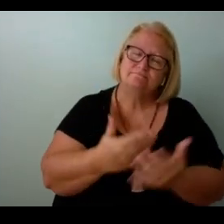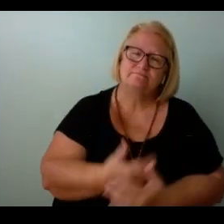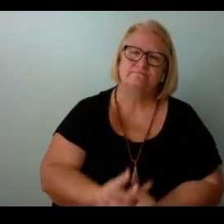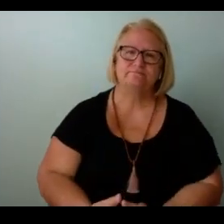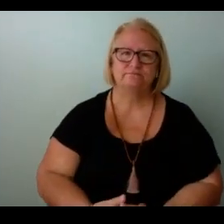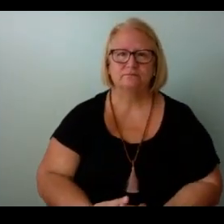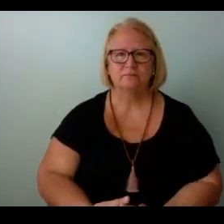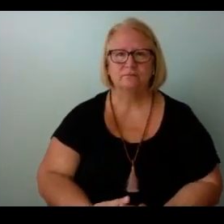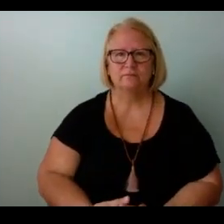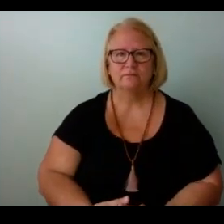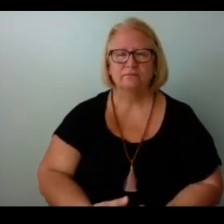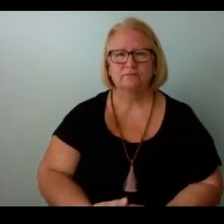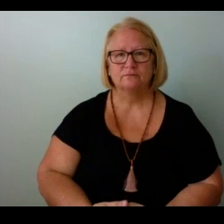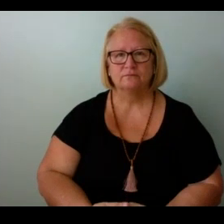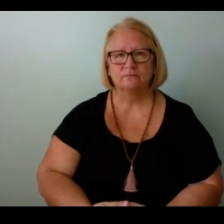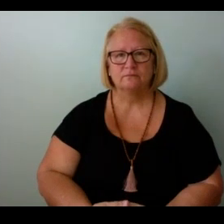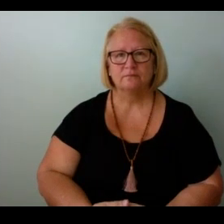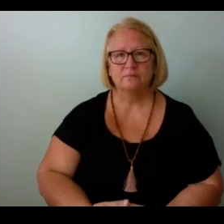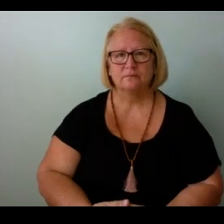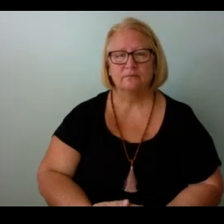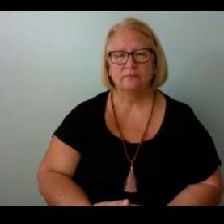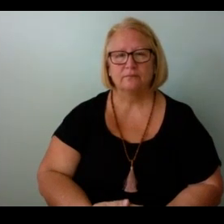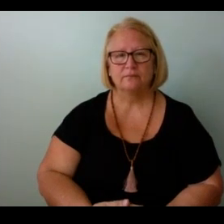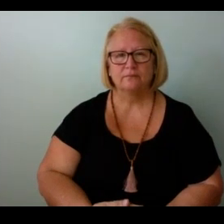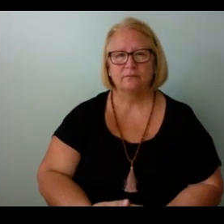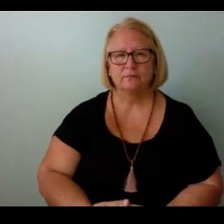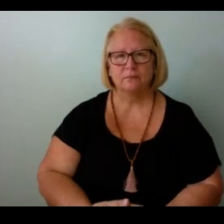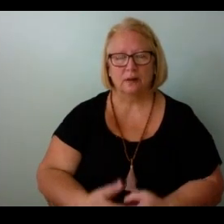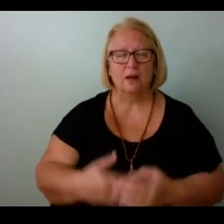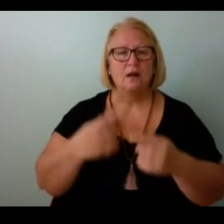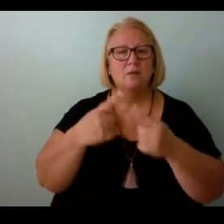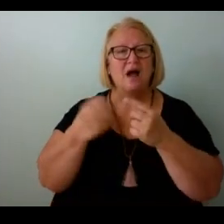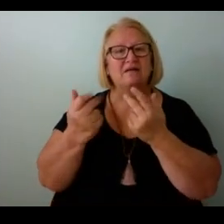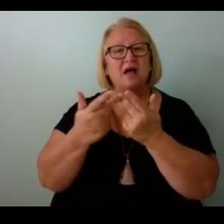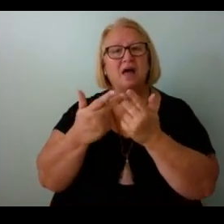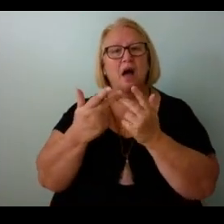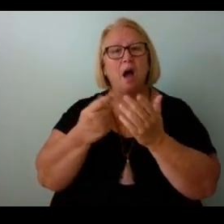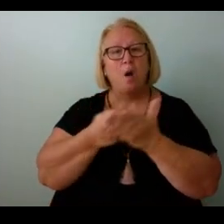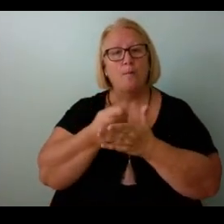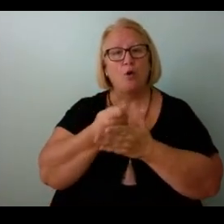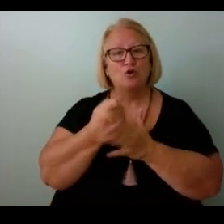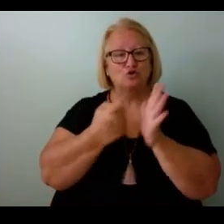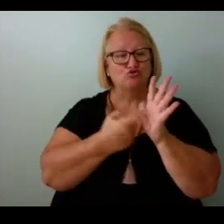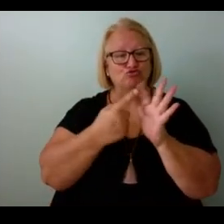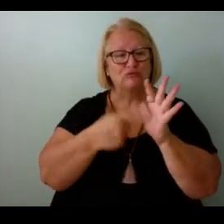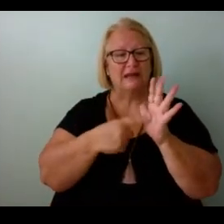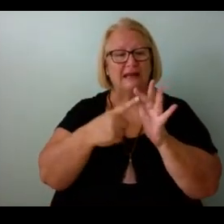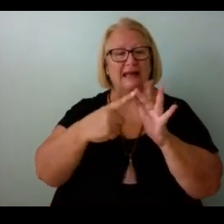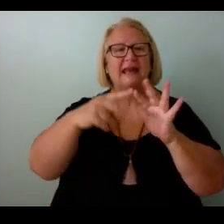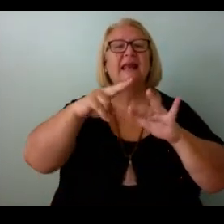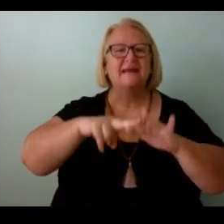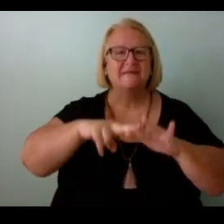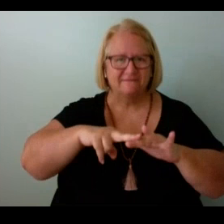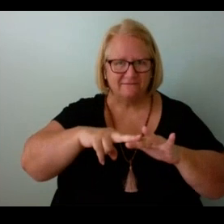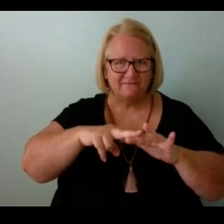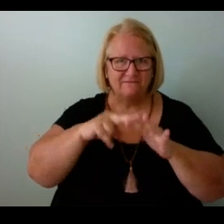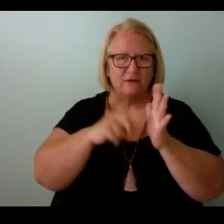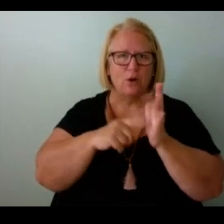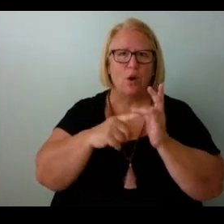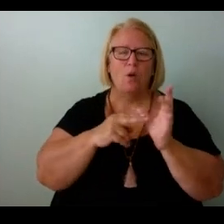One of the other things we haven't talked about is mortgage release ones.